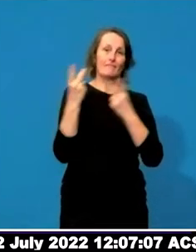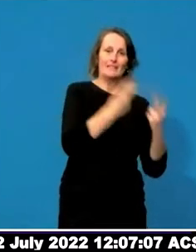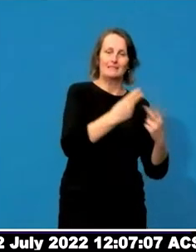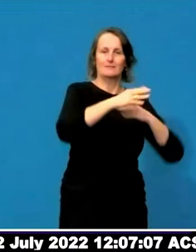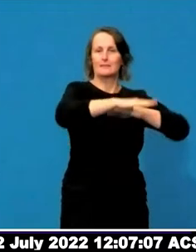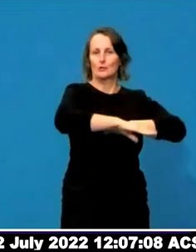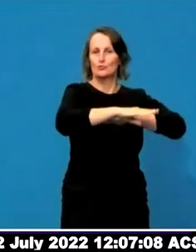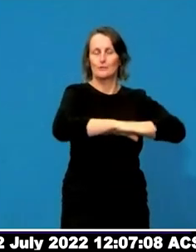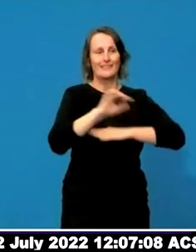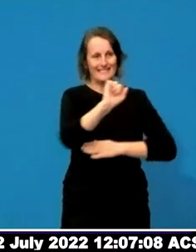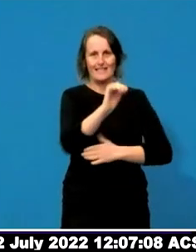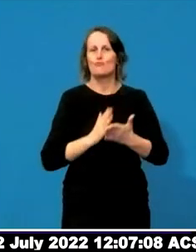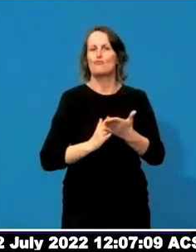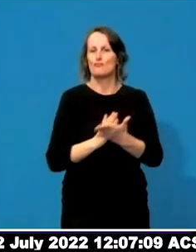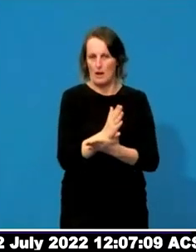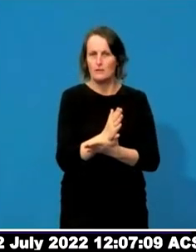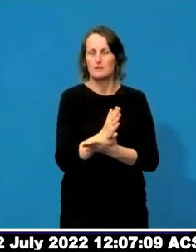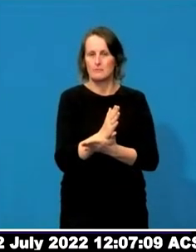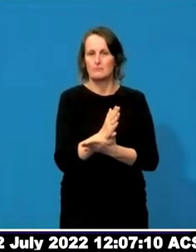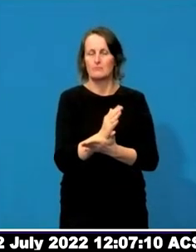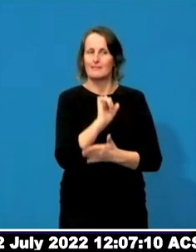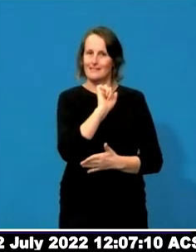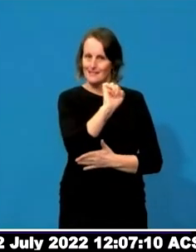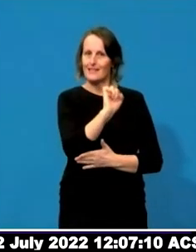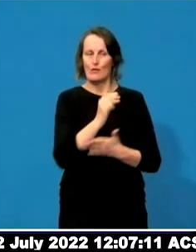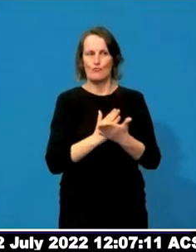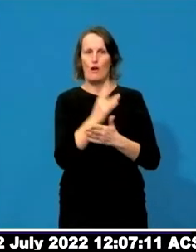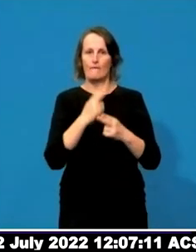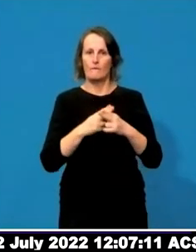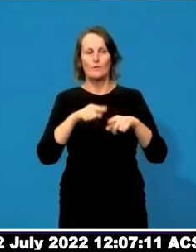they're entitled to those types of return to country trips